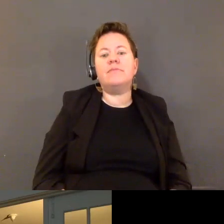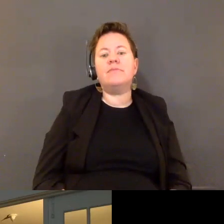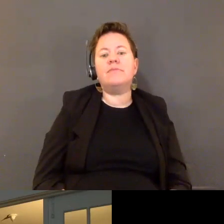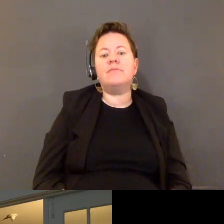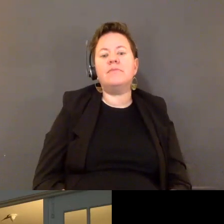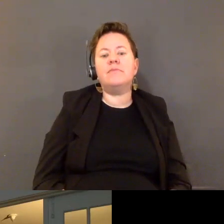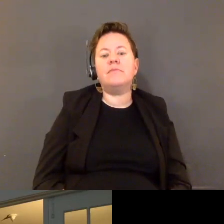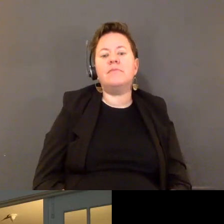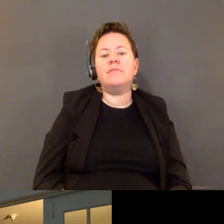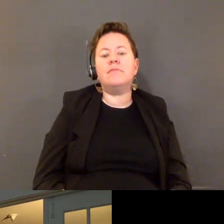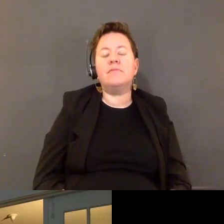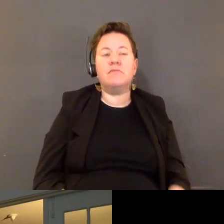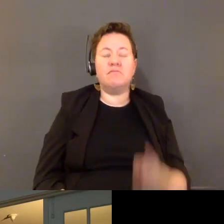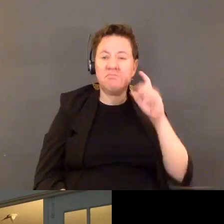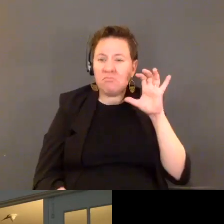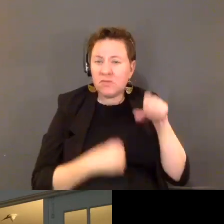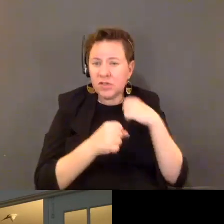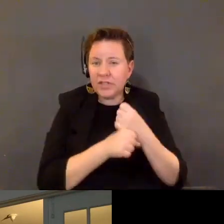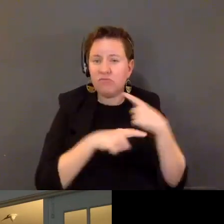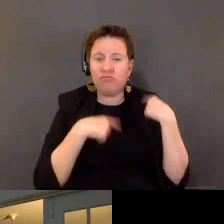a century had passed since the motor female fetuses